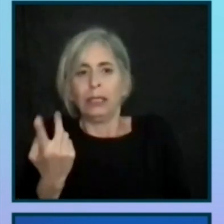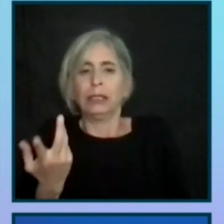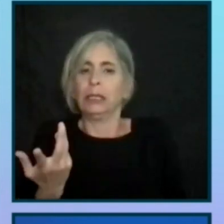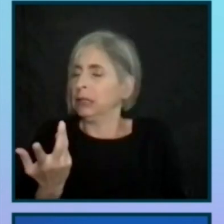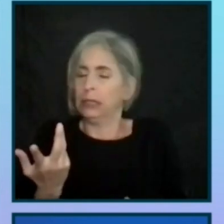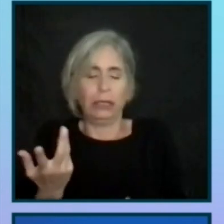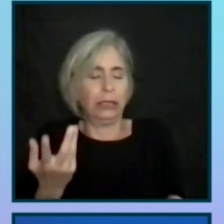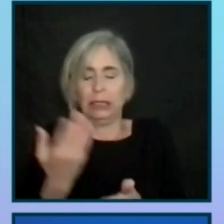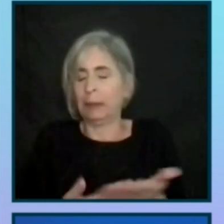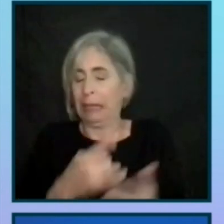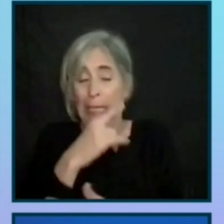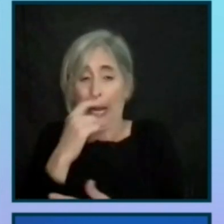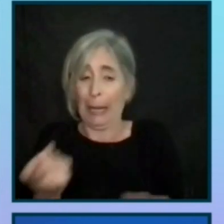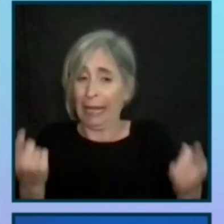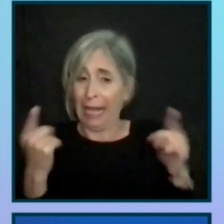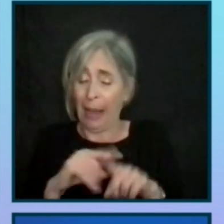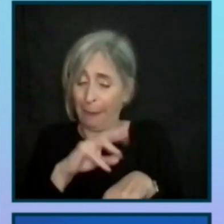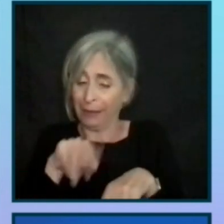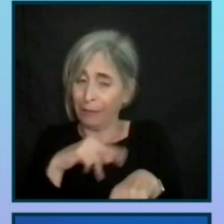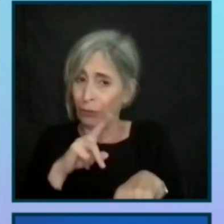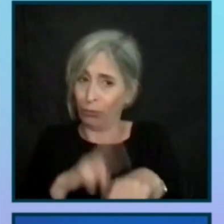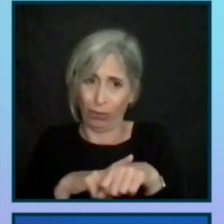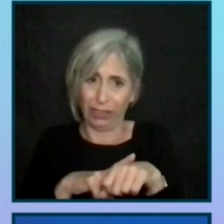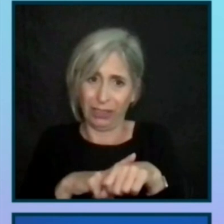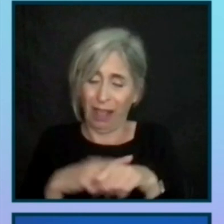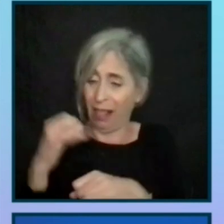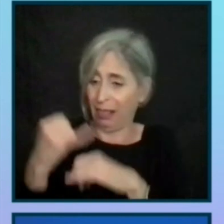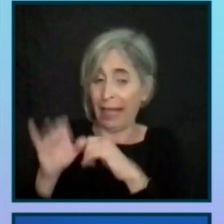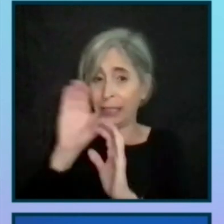This is a picture, the last picture of my mom